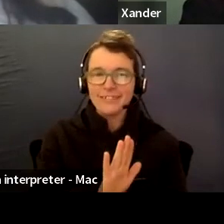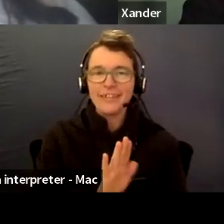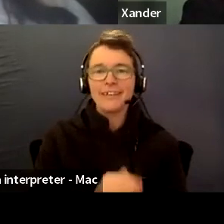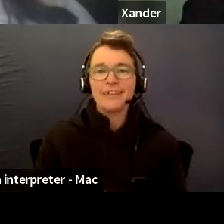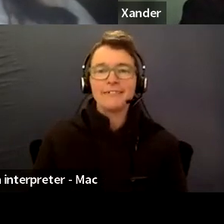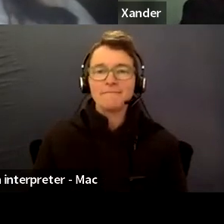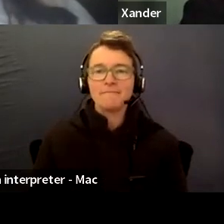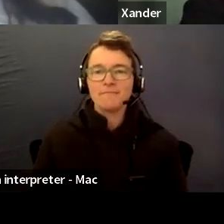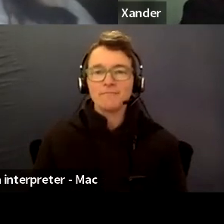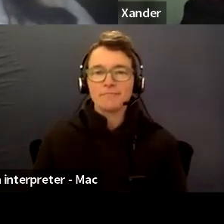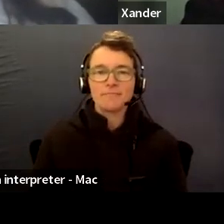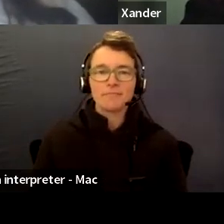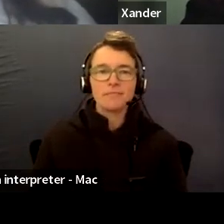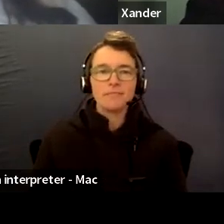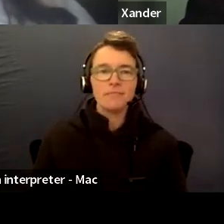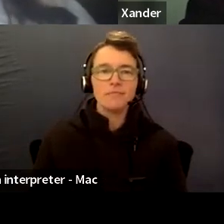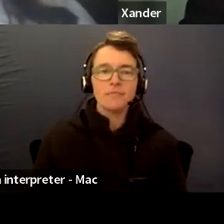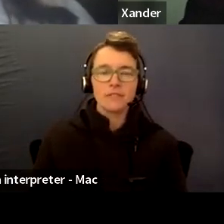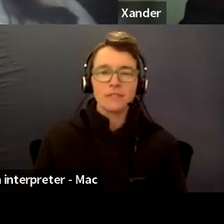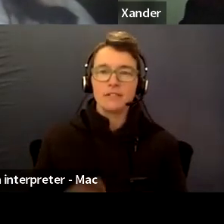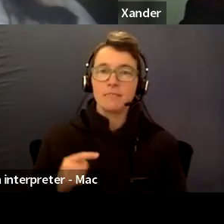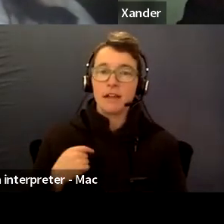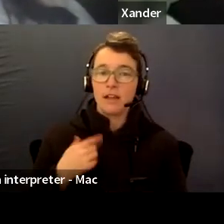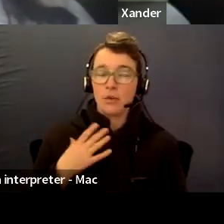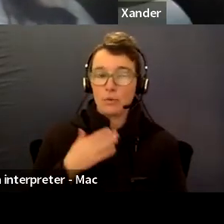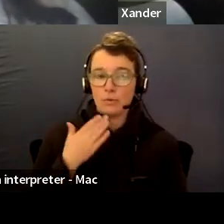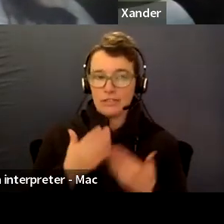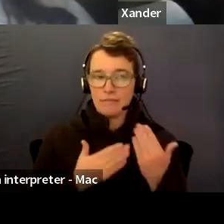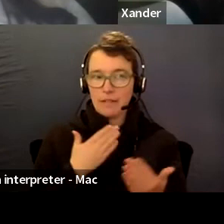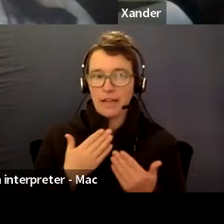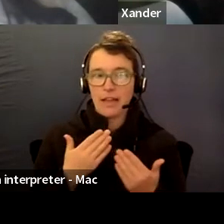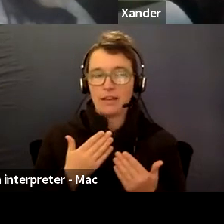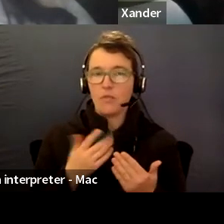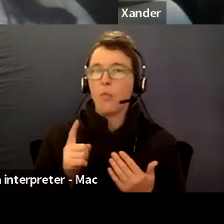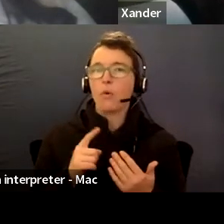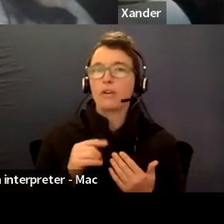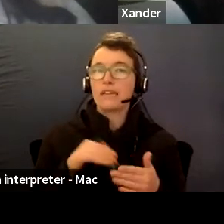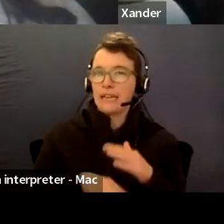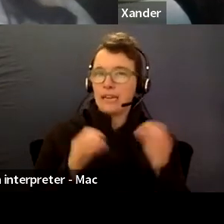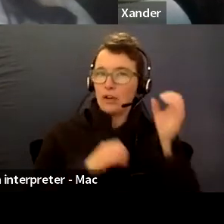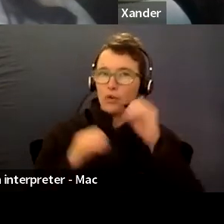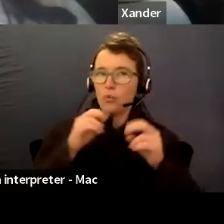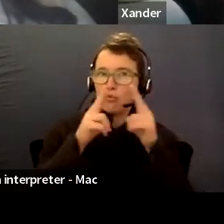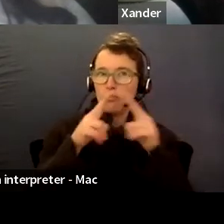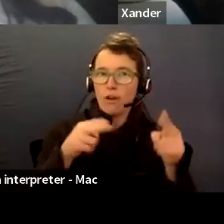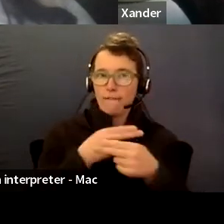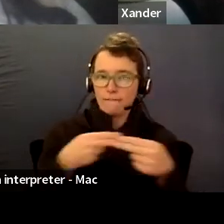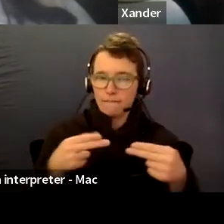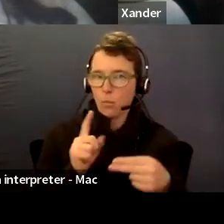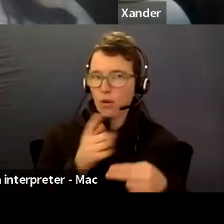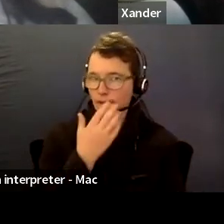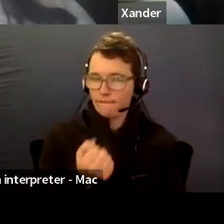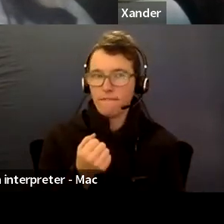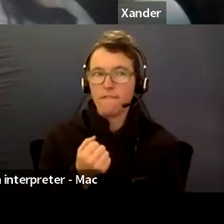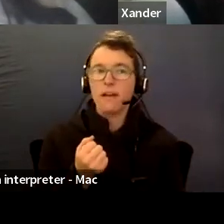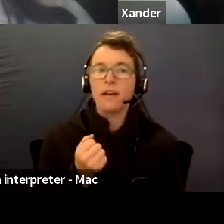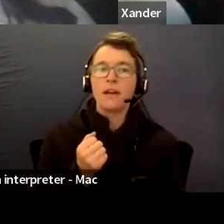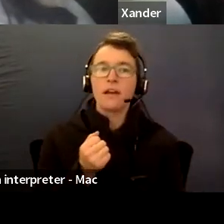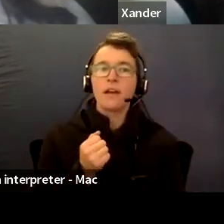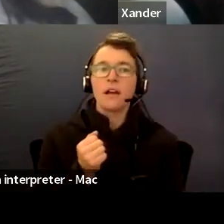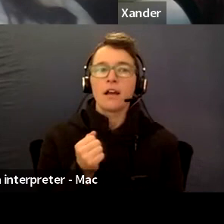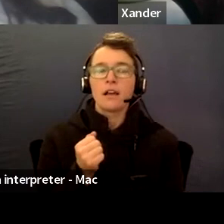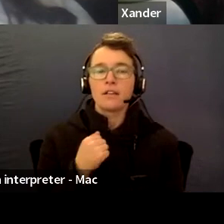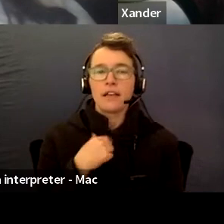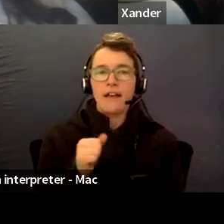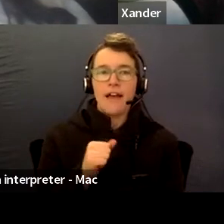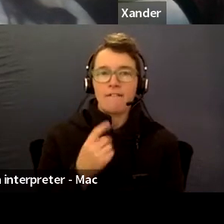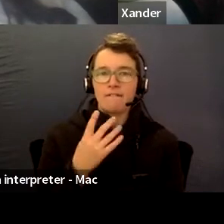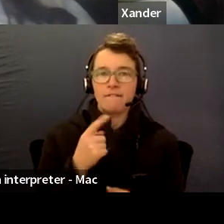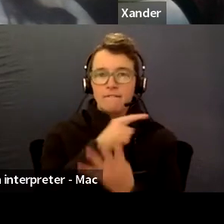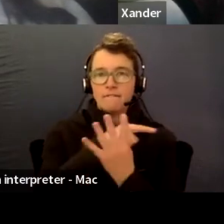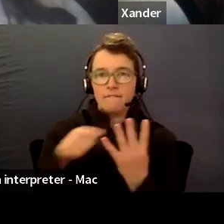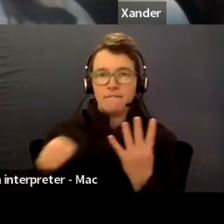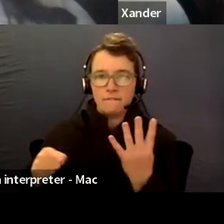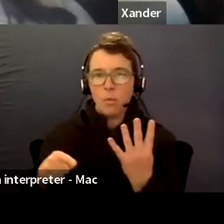And what I wanted to explain, though, is what's in the rest of the worksheet that's in that Google Drive link. So what we've mapped out for you is four sets of information.